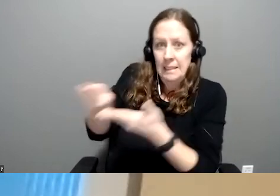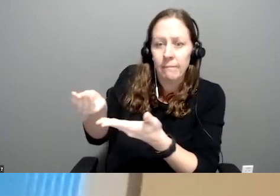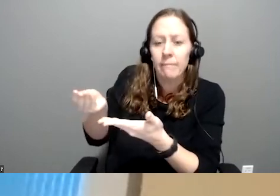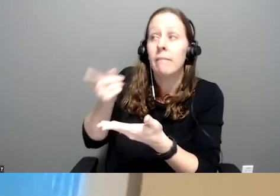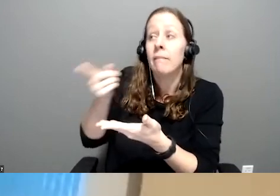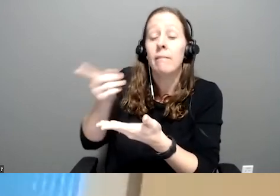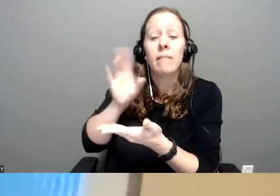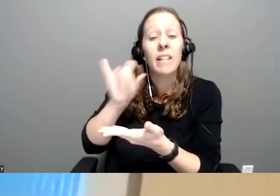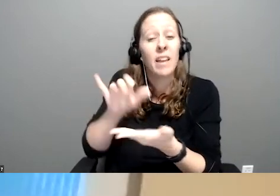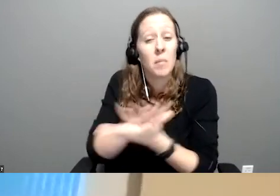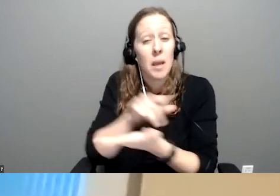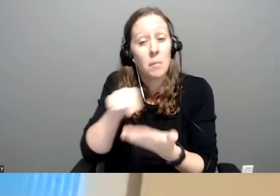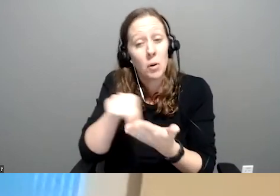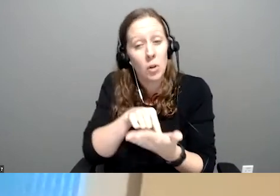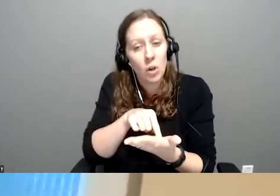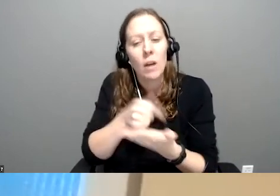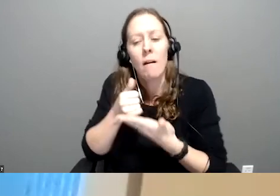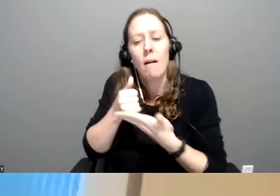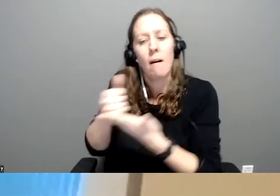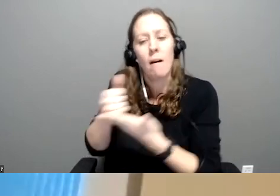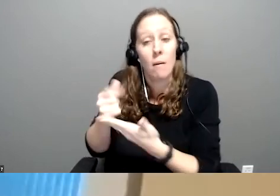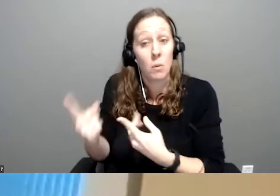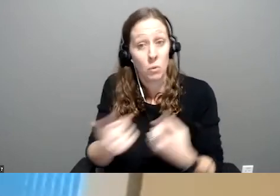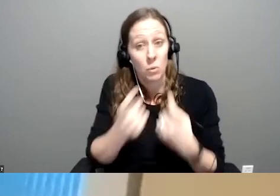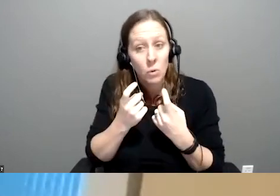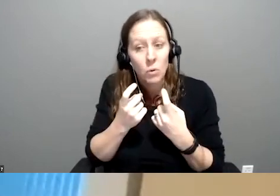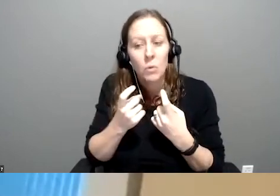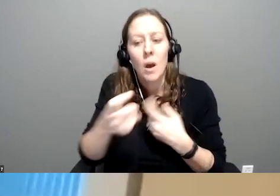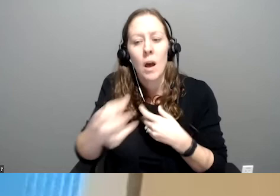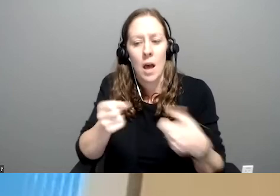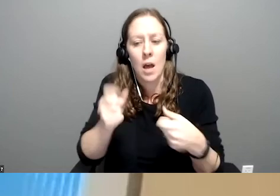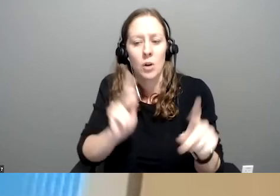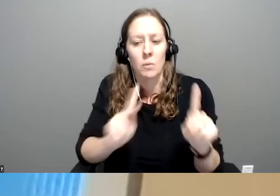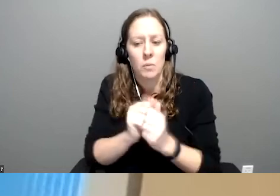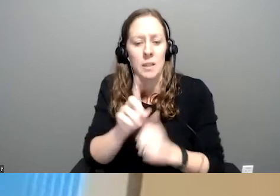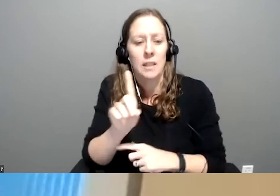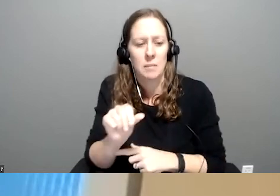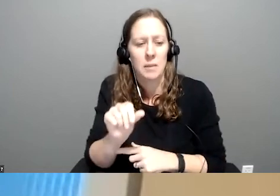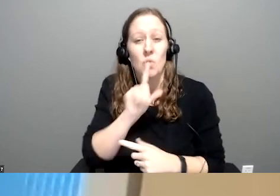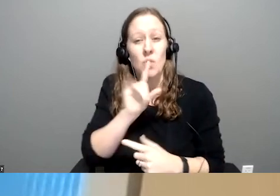and hire people with disabilities. Essentially a checklist that they could look at,